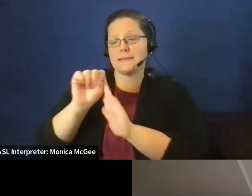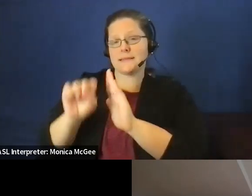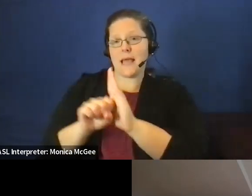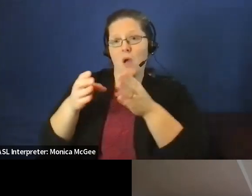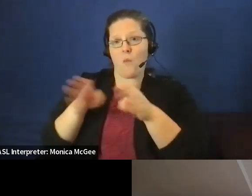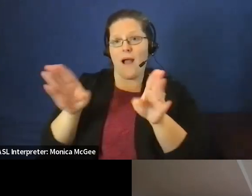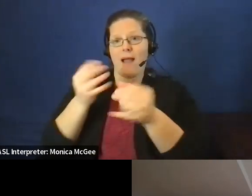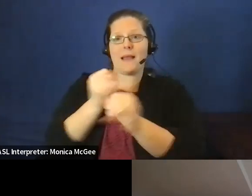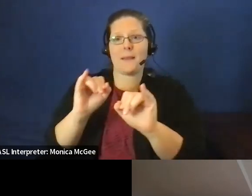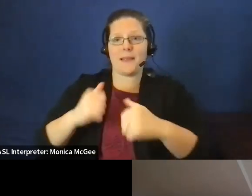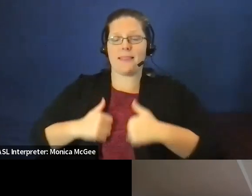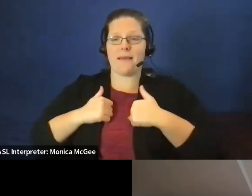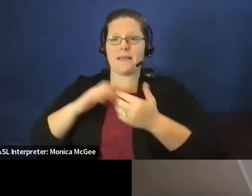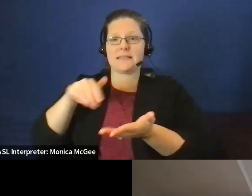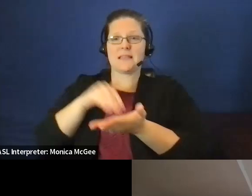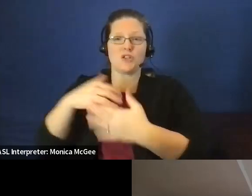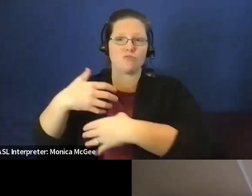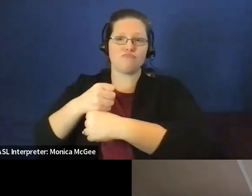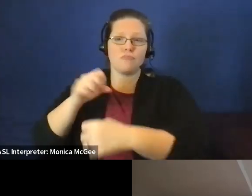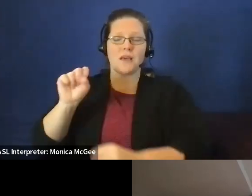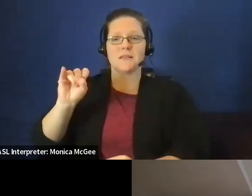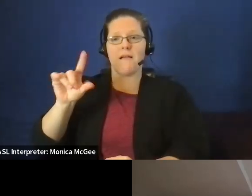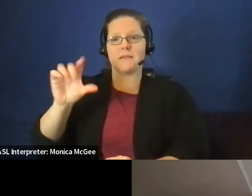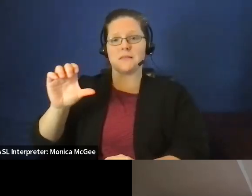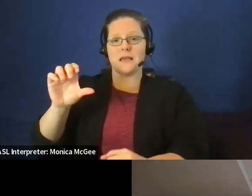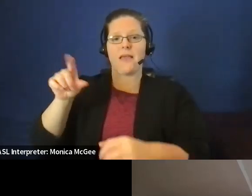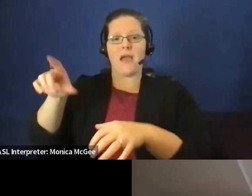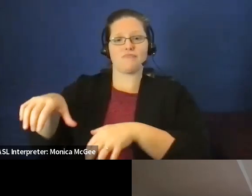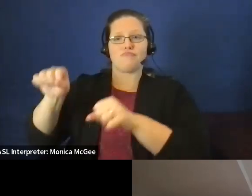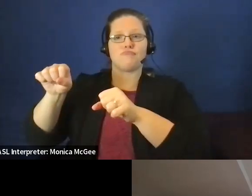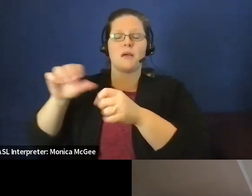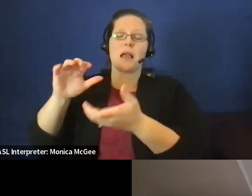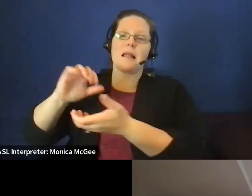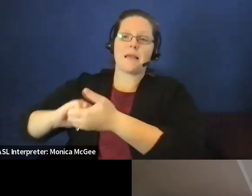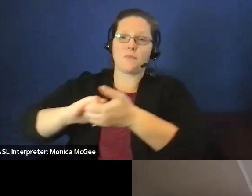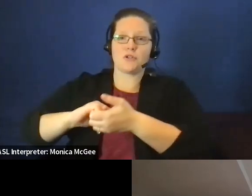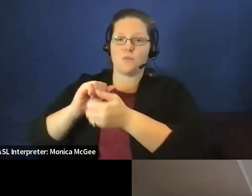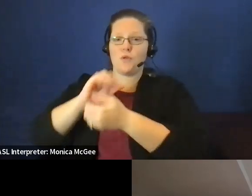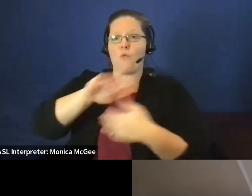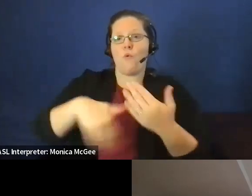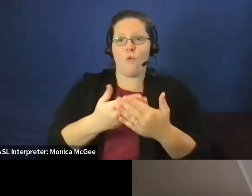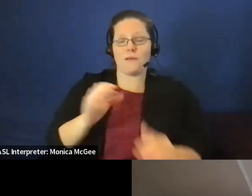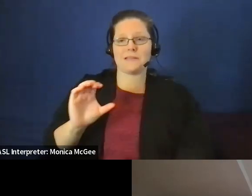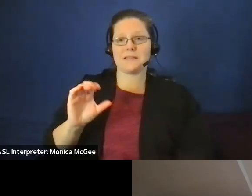of 2017. Beth will begin by explaining the activities that the statewide